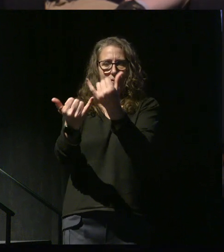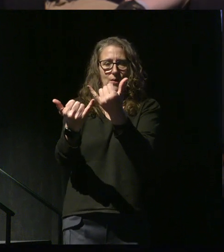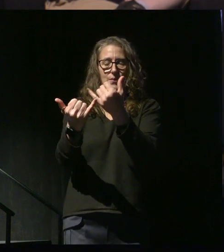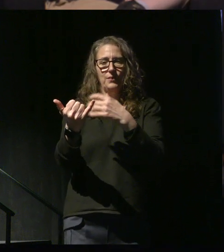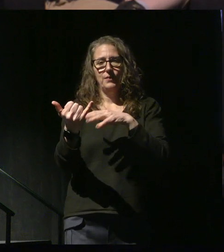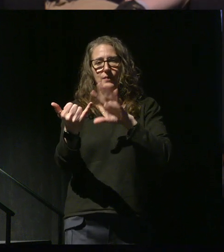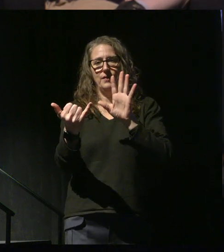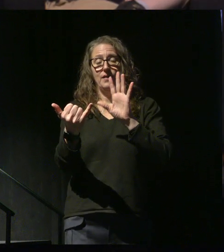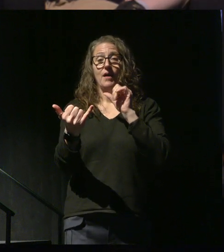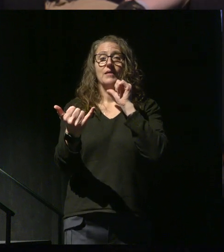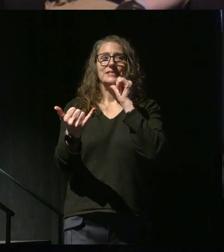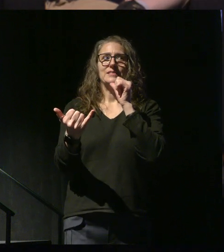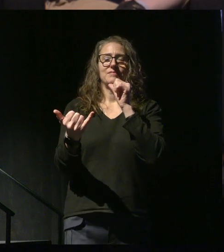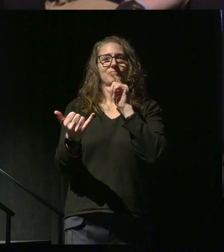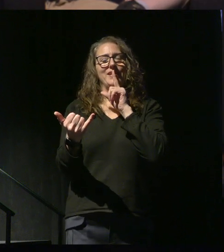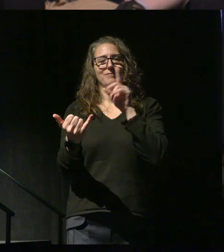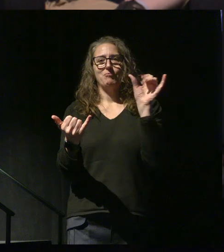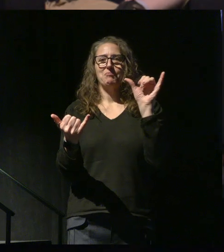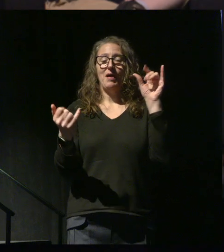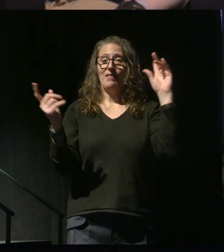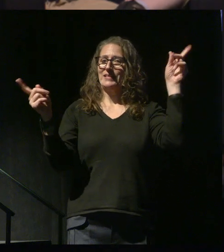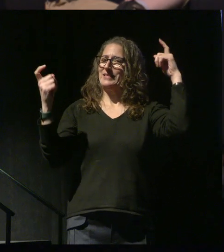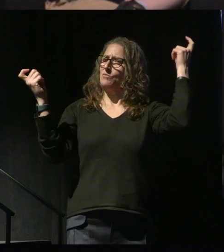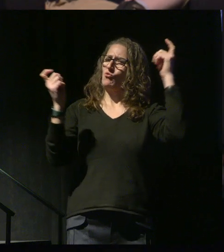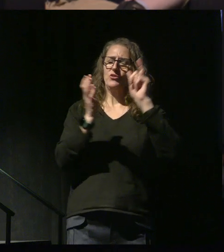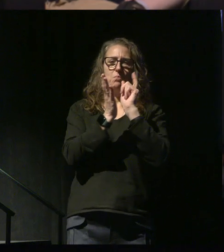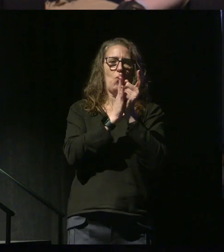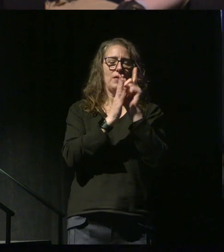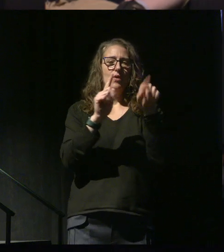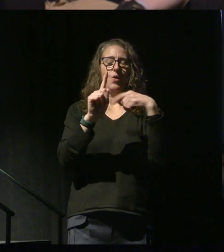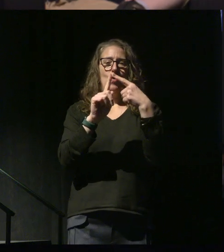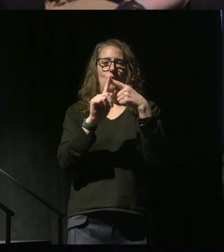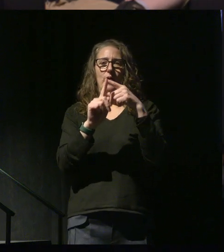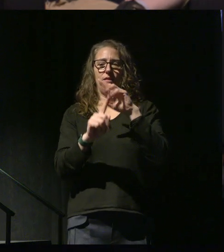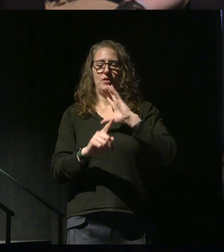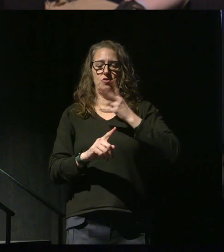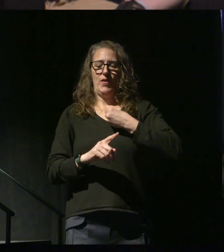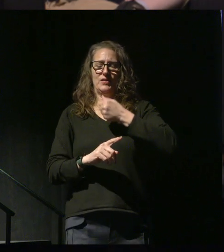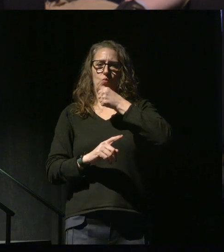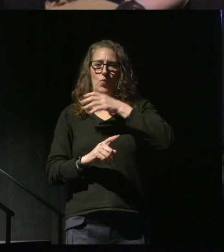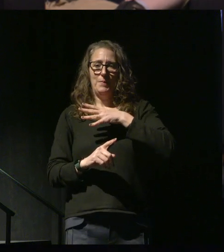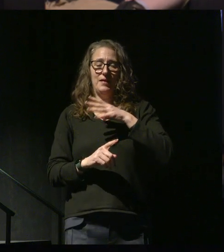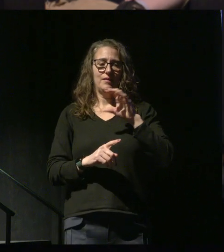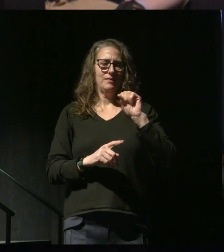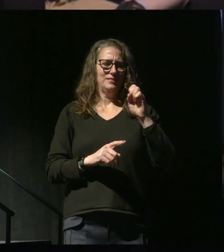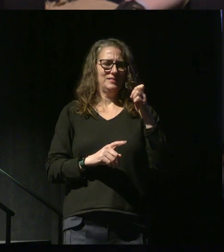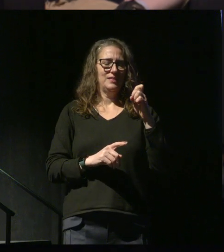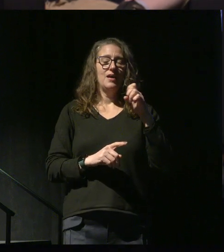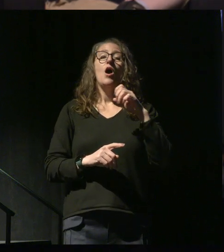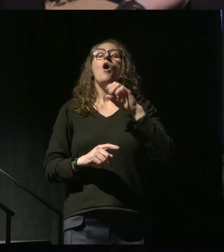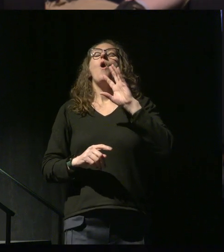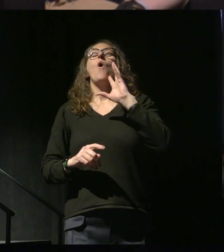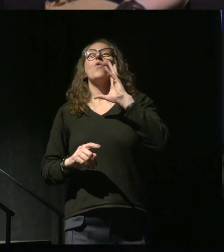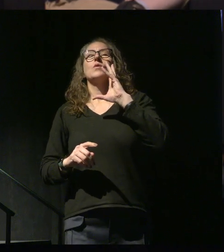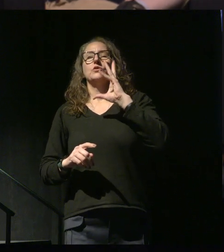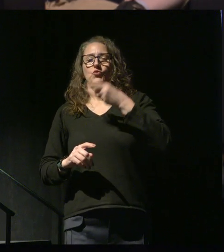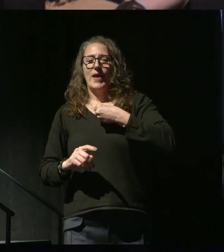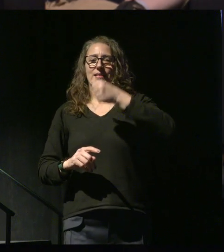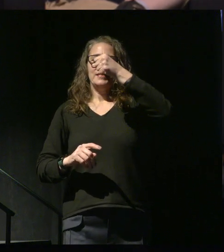a celebration moment that where like trans women of color sex workers could write about that experience for Penguin Random House.